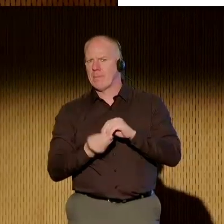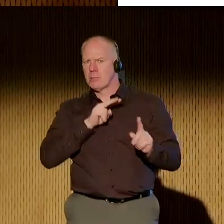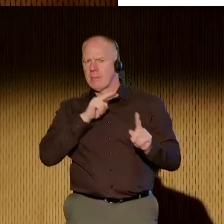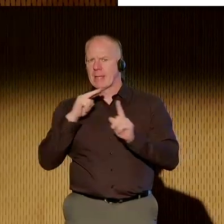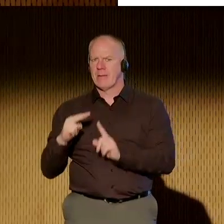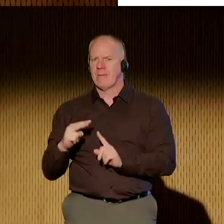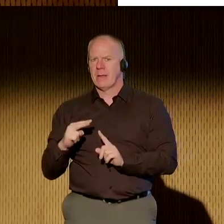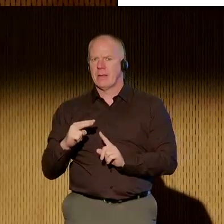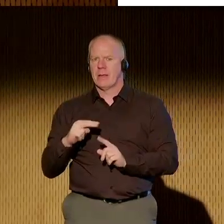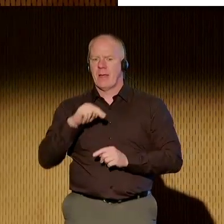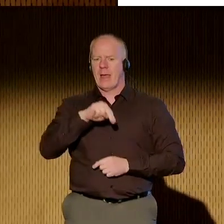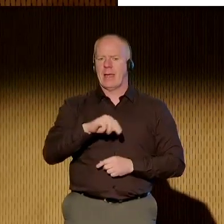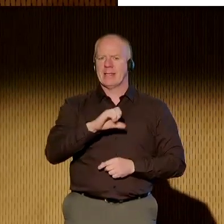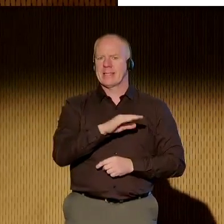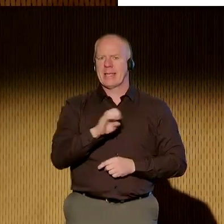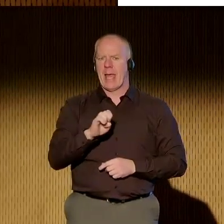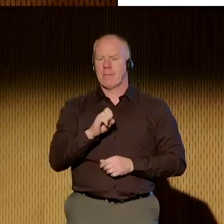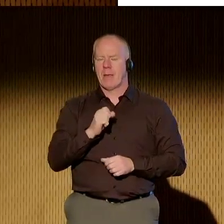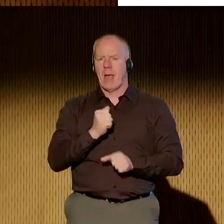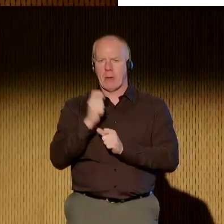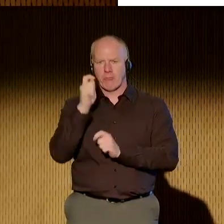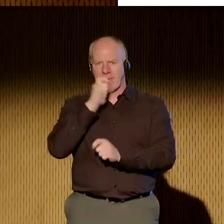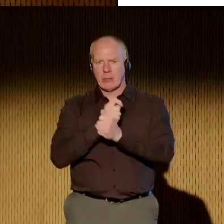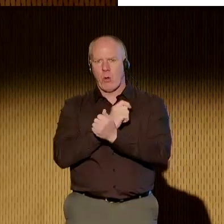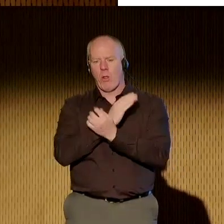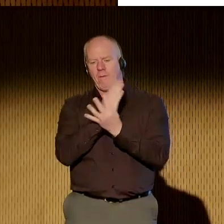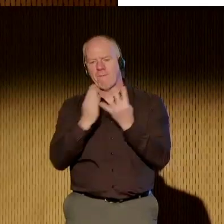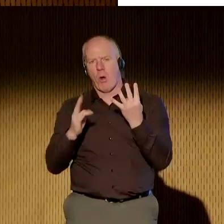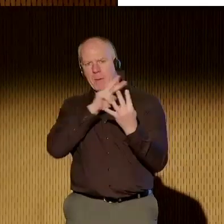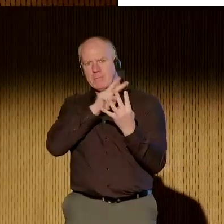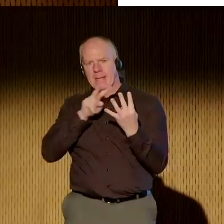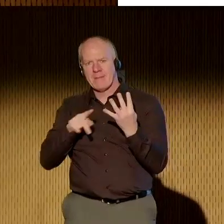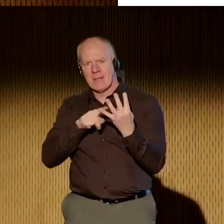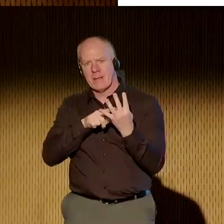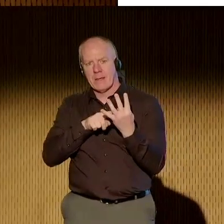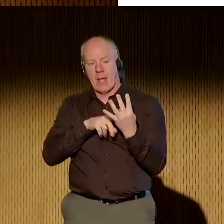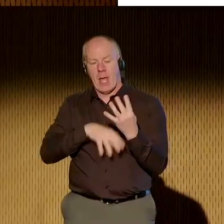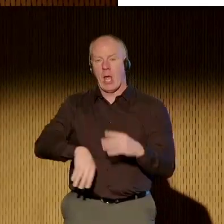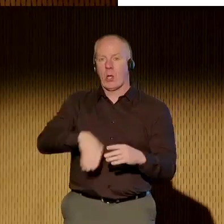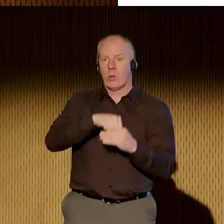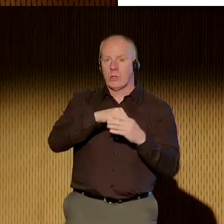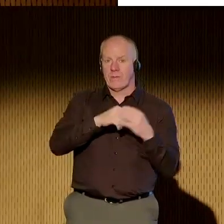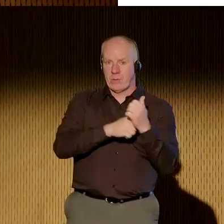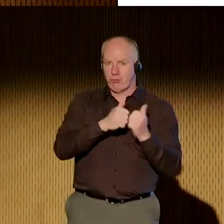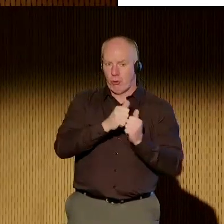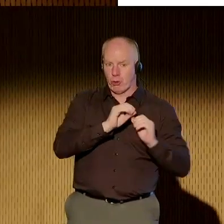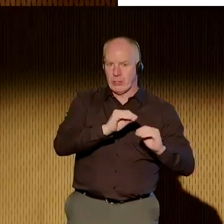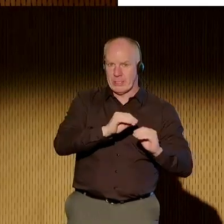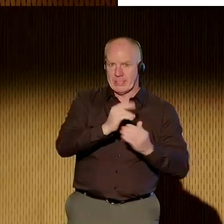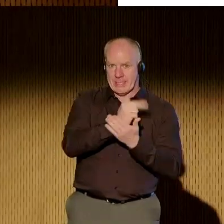inscape invites reflection across four dimensions. So we have inclusive instructional design, social